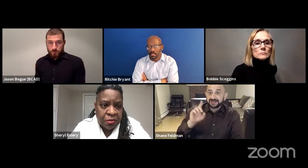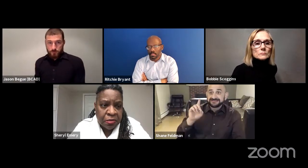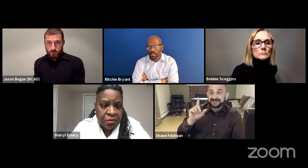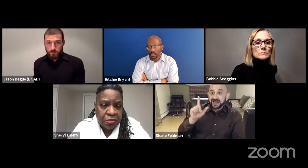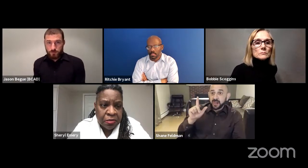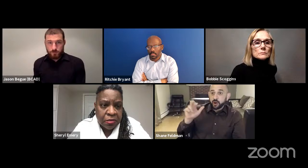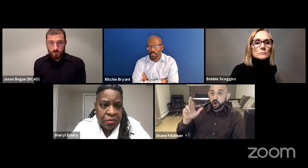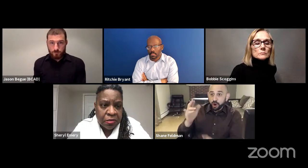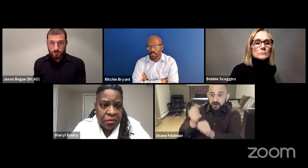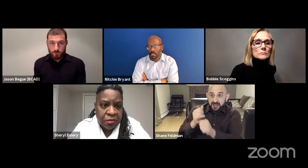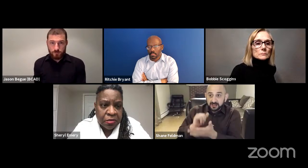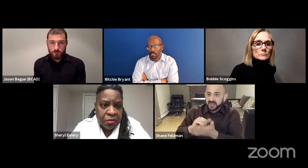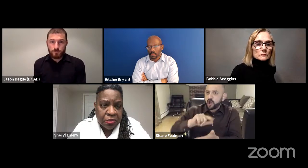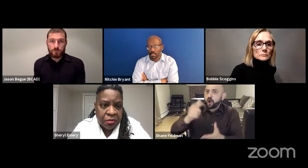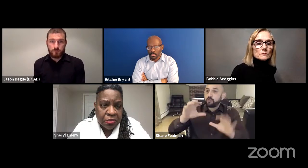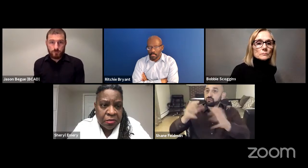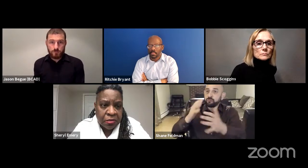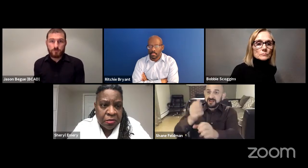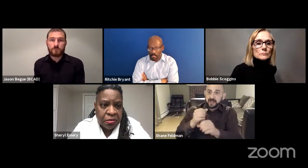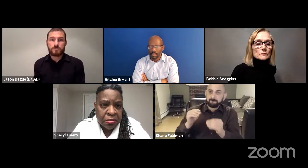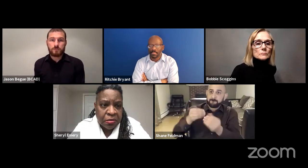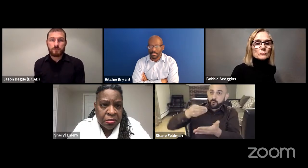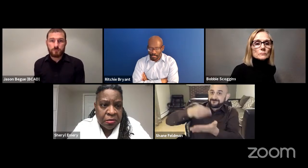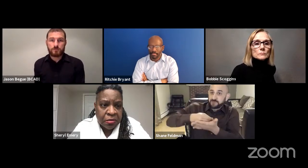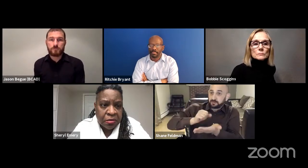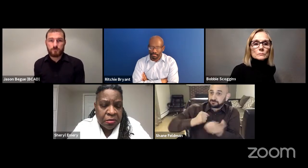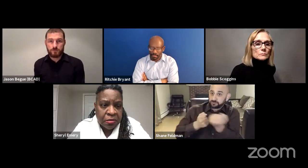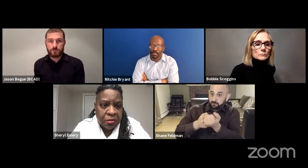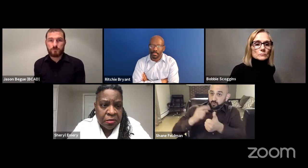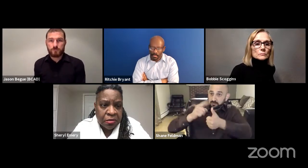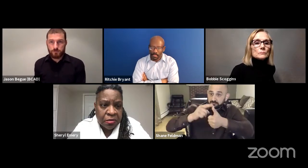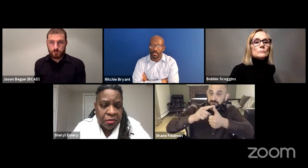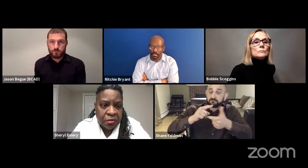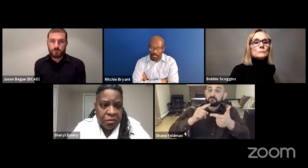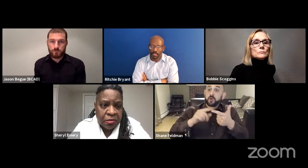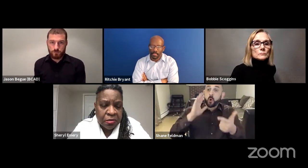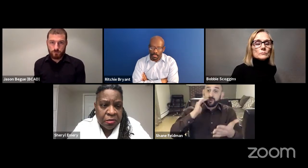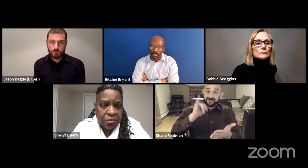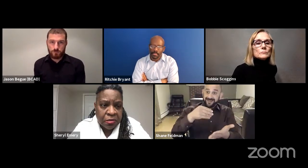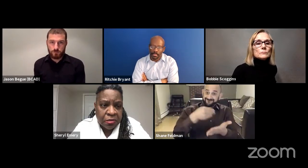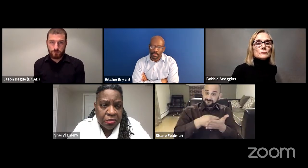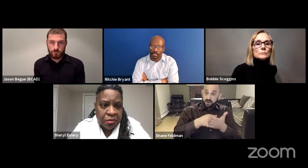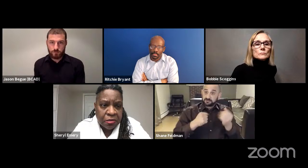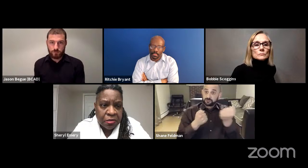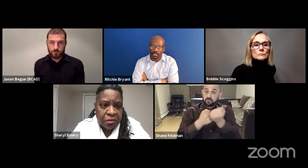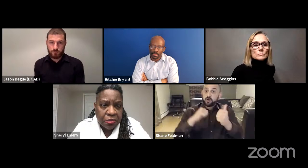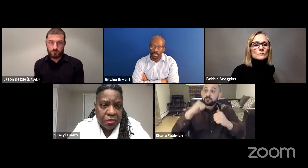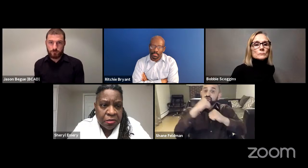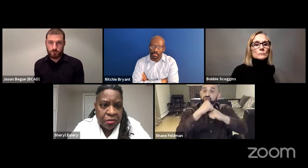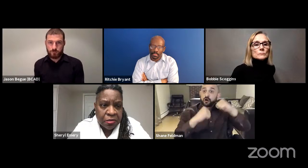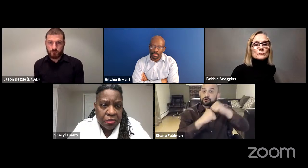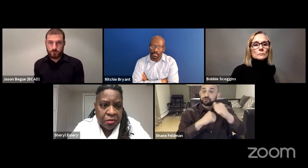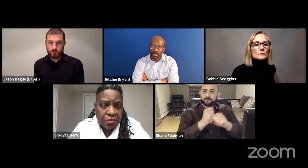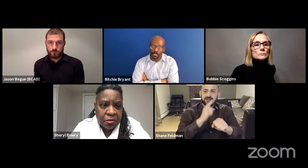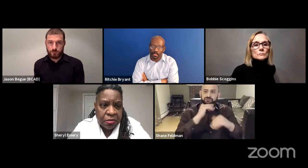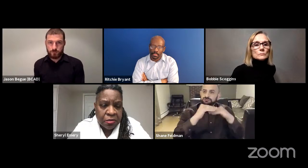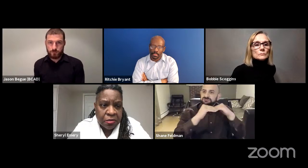piece. Does DLR have that? ODHH have that? Who has the resources and the funding to support